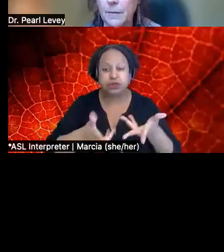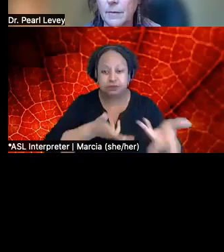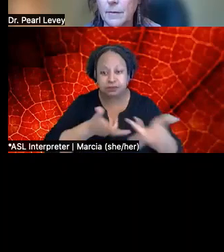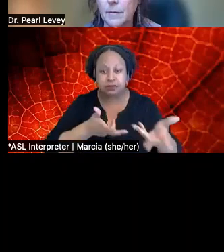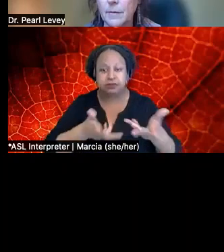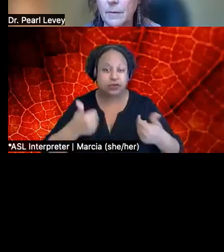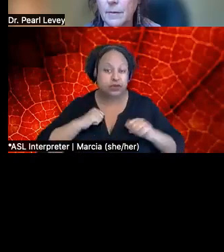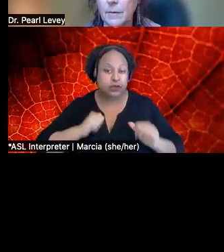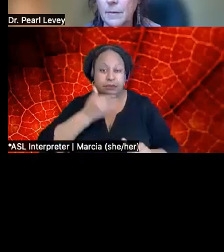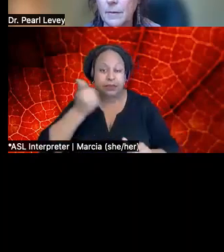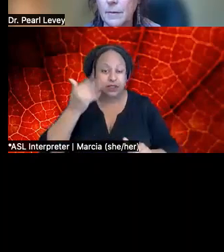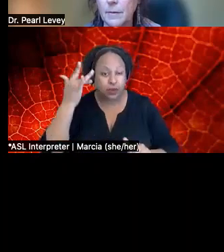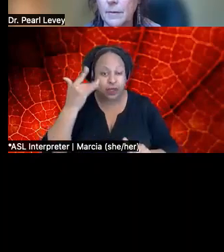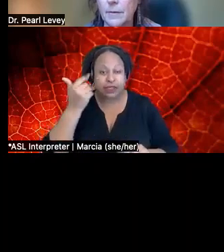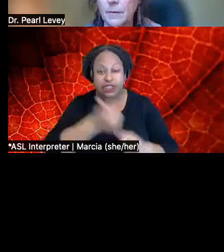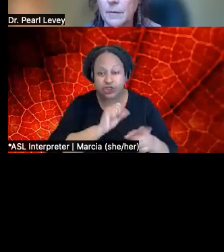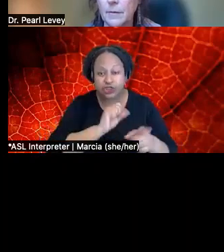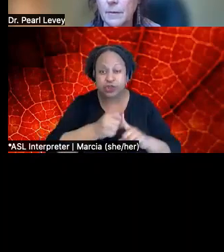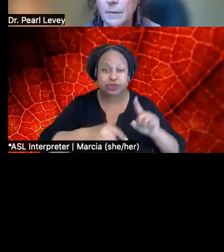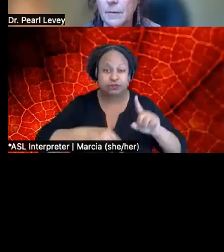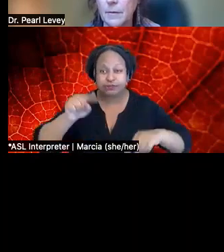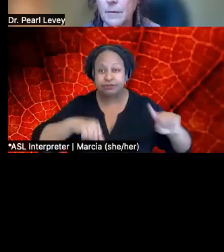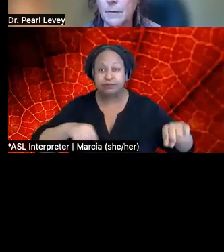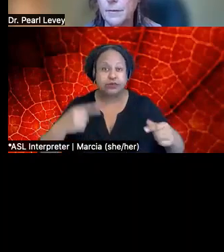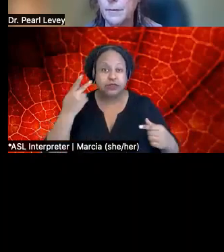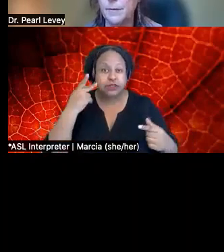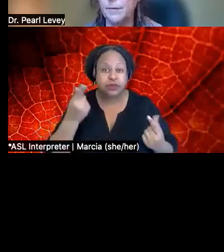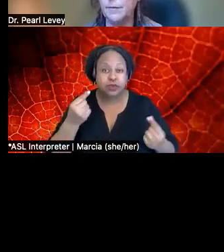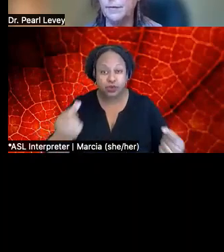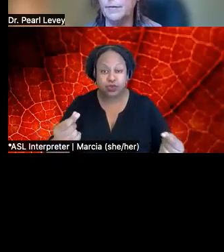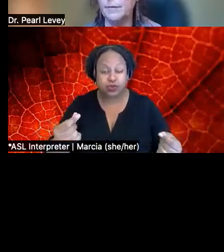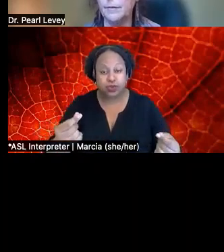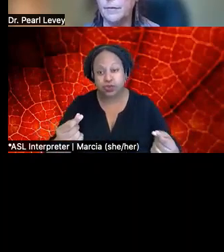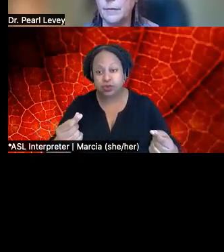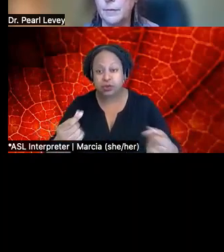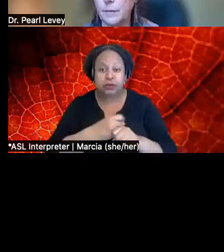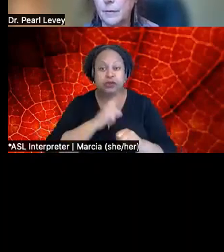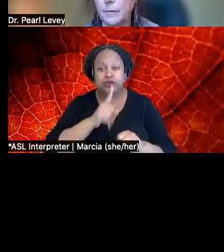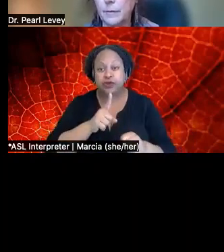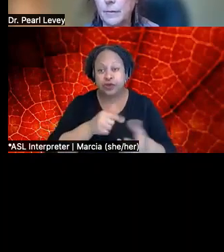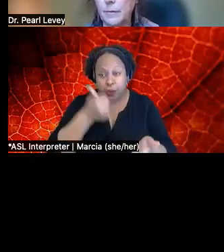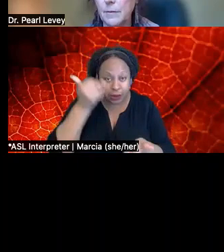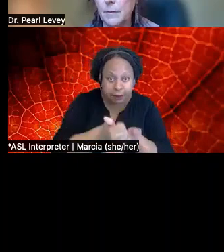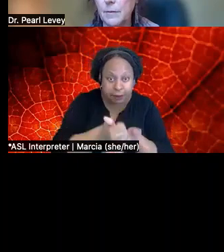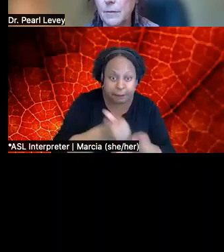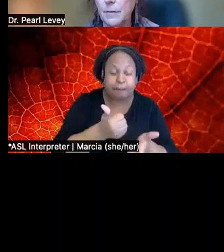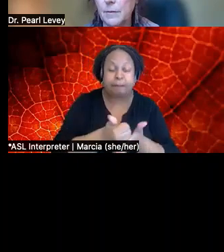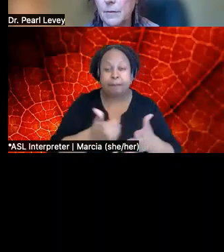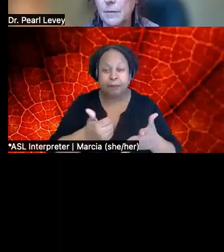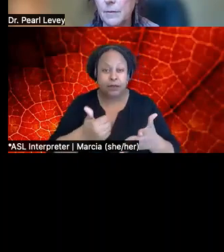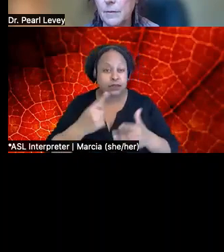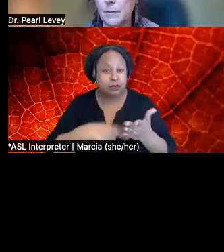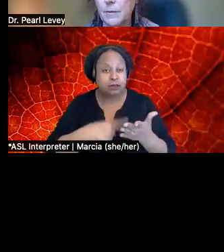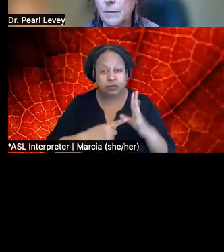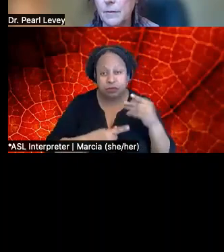Look at what could be done differently to be helpful. And then sometimes it's just providing information to student,